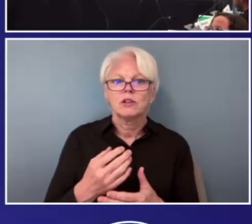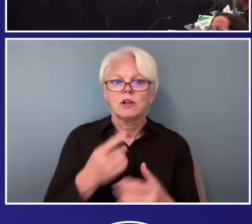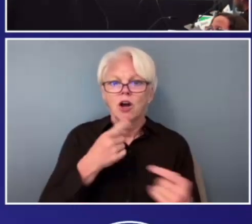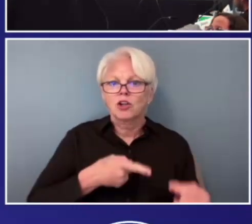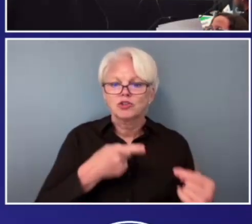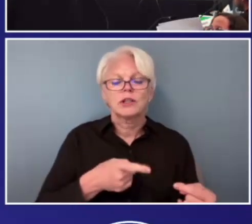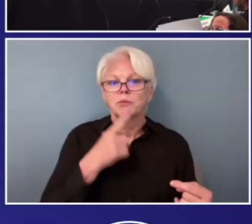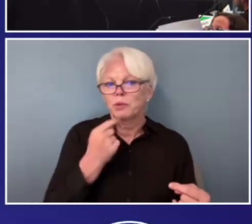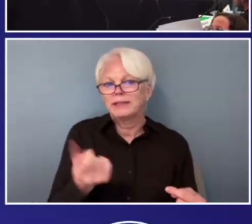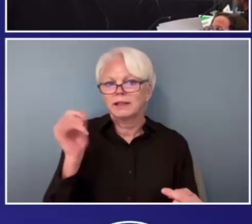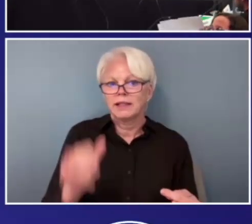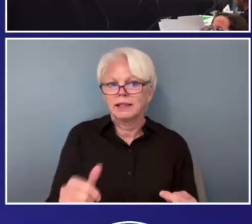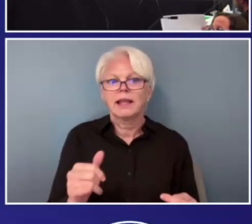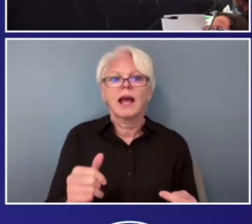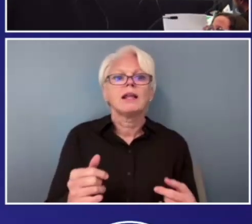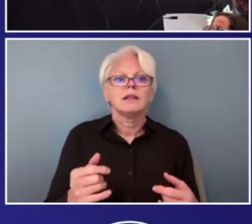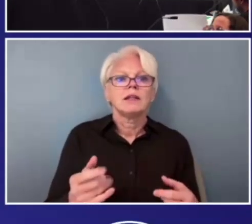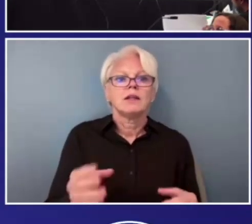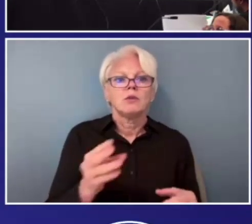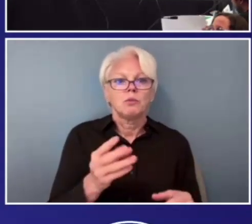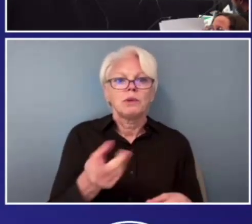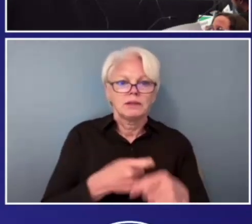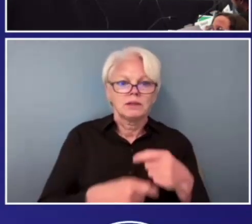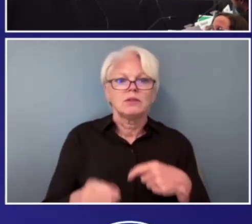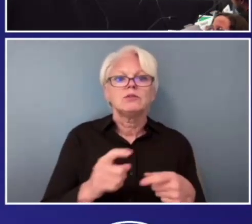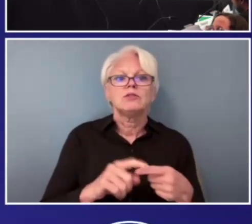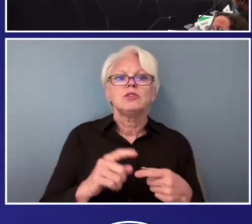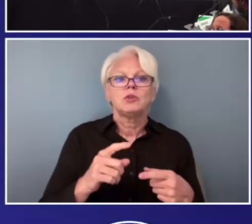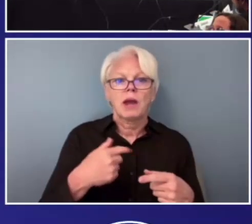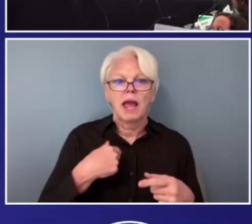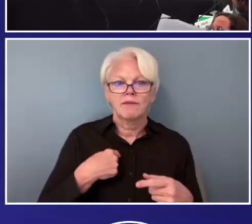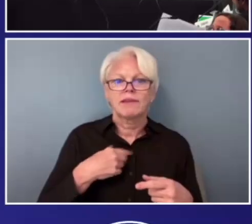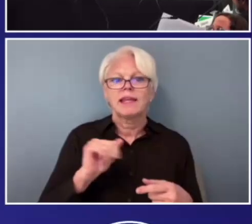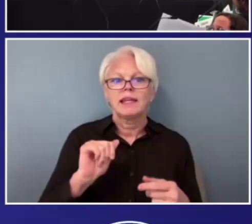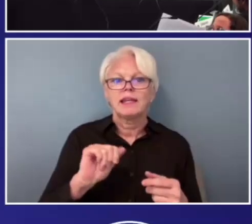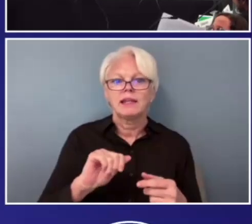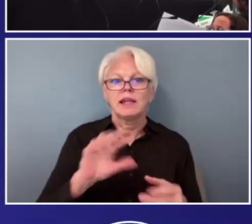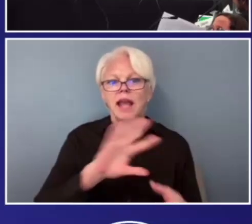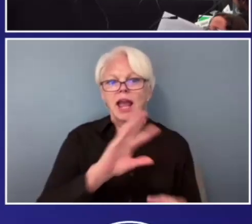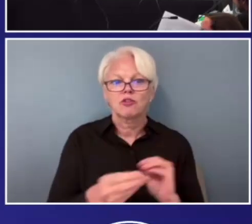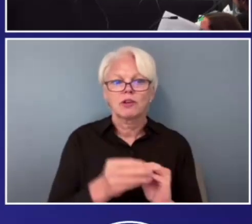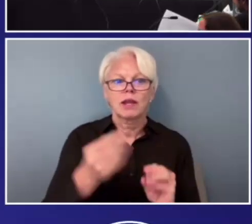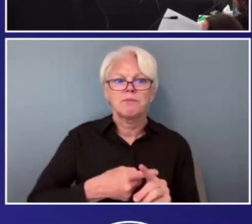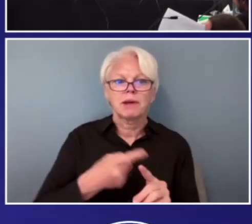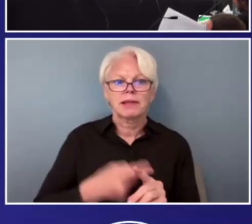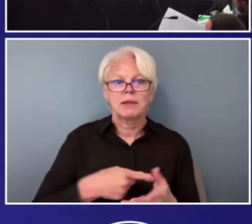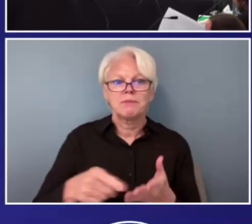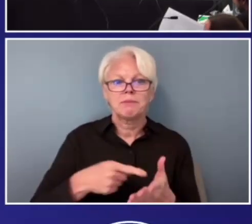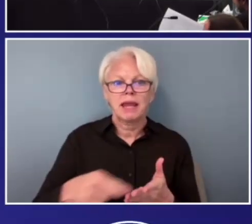monthly payment recalculated to not exceed the applicable amount when the borrower initially enters the plan.